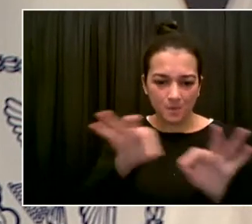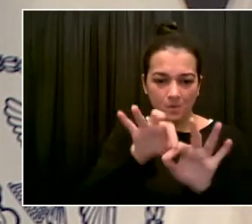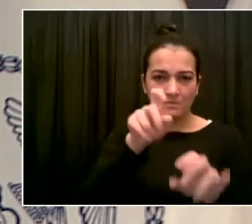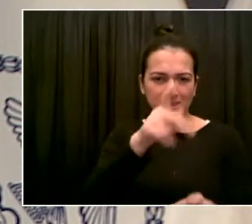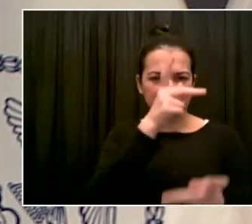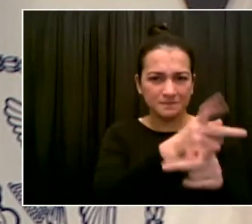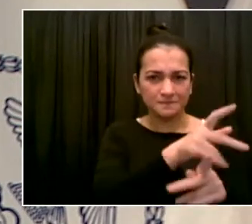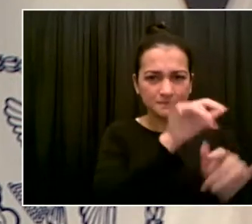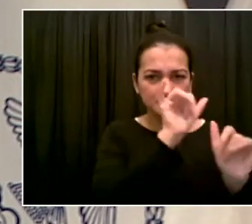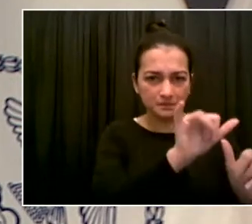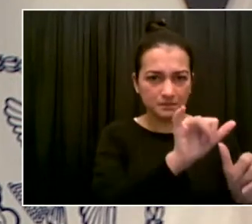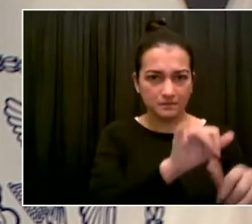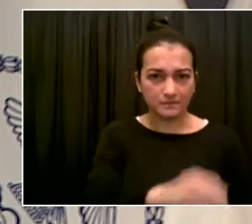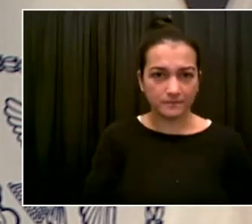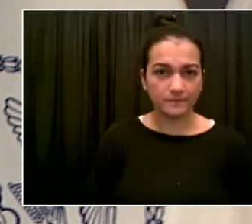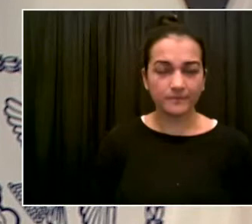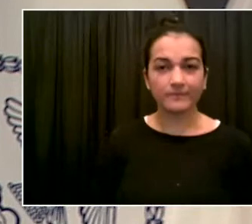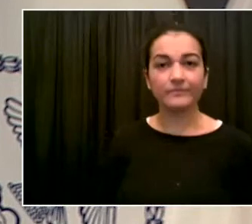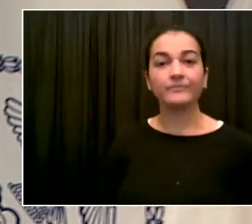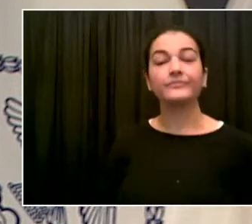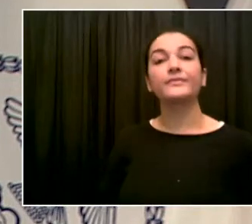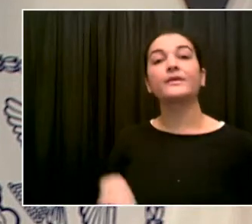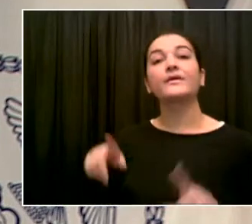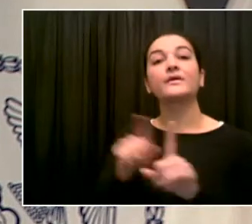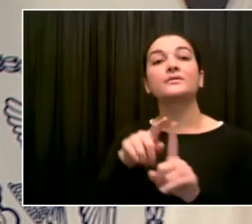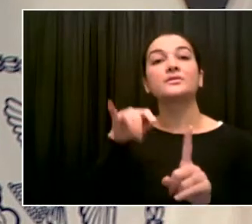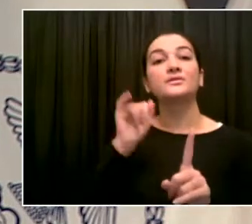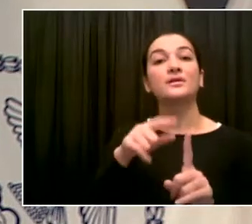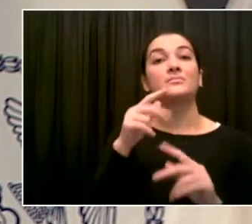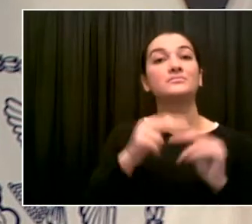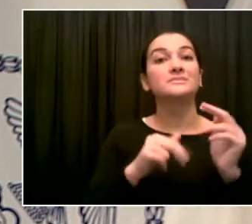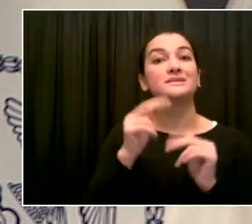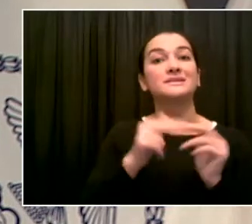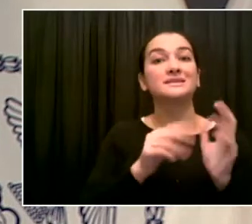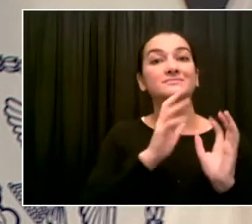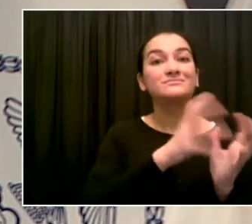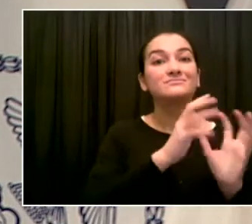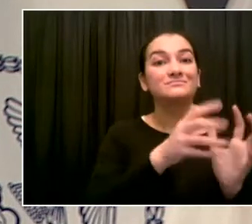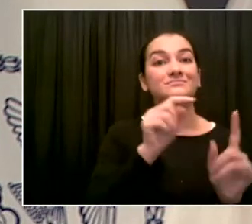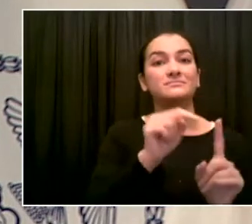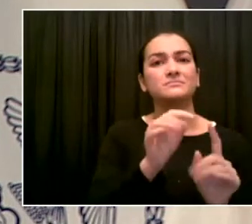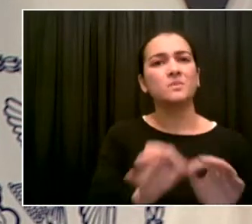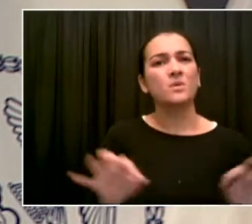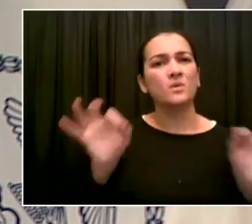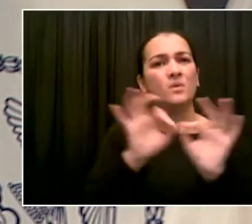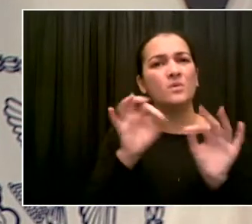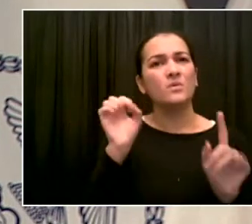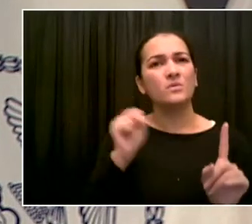THE PROJT ECIS CRUCIAL TO THE VISION OF NEW YORK CITY BECOMING THE PUBLIC HEALTH